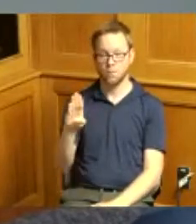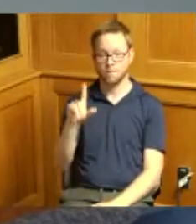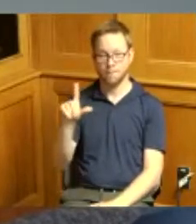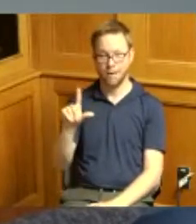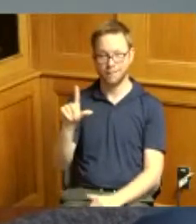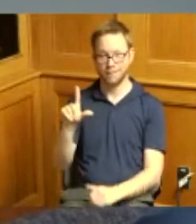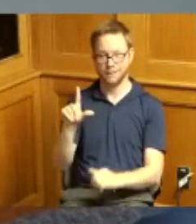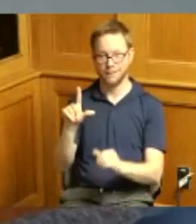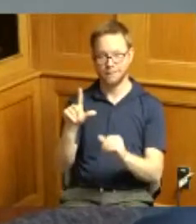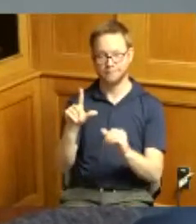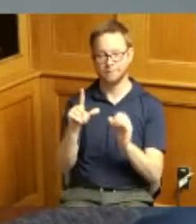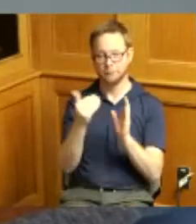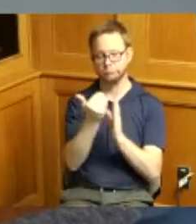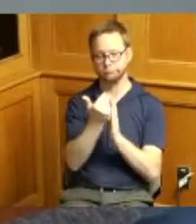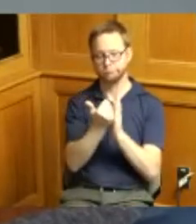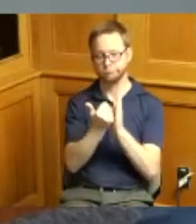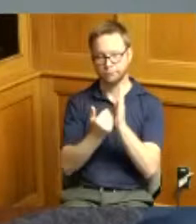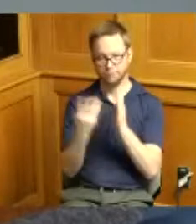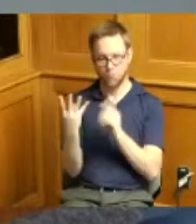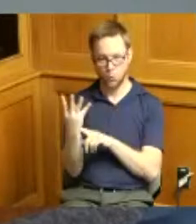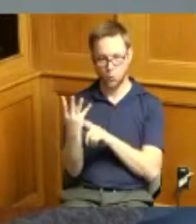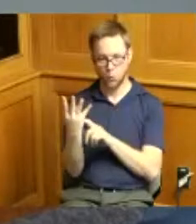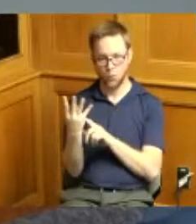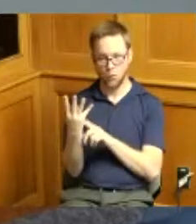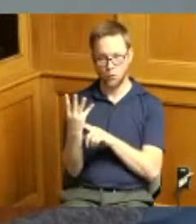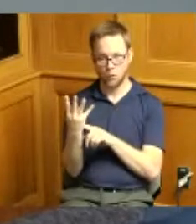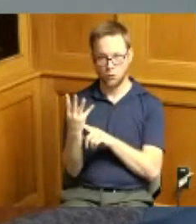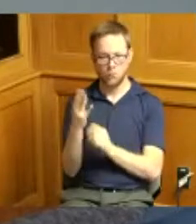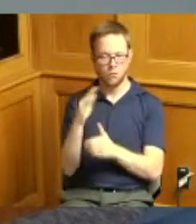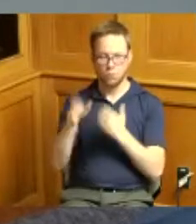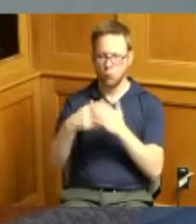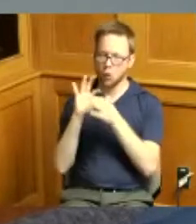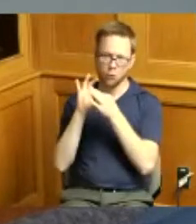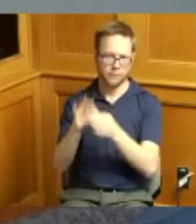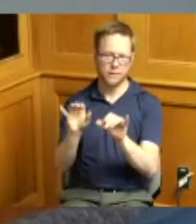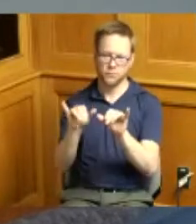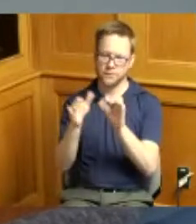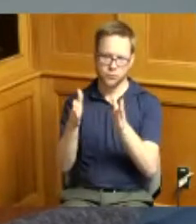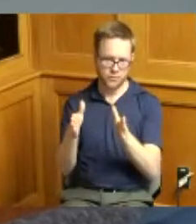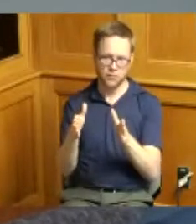on your agenda today and all of these relate to the county Engineer so Engineer beck I will turn